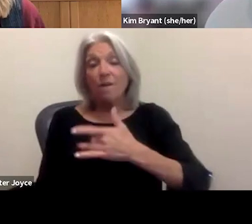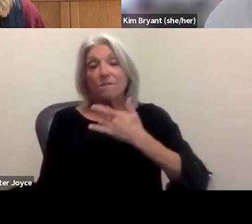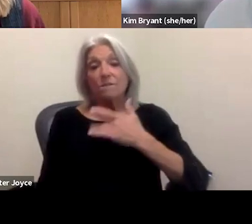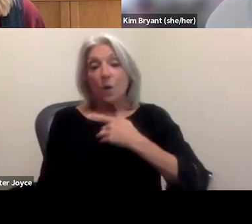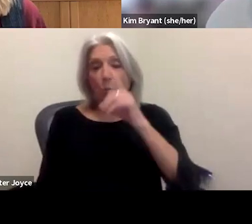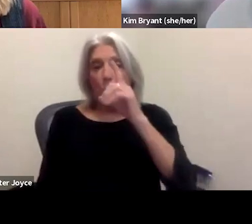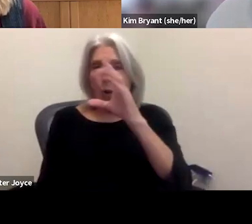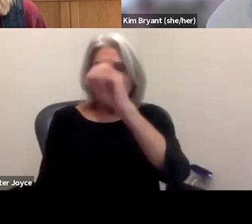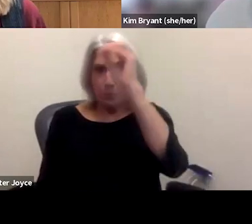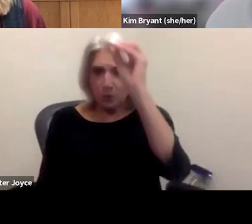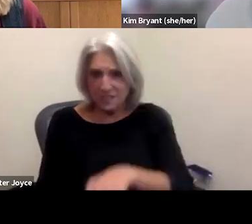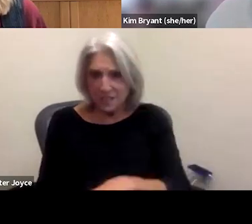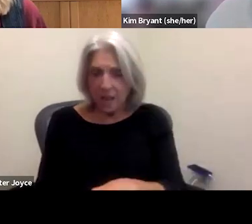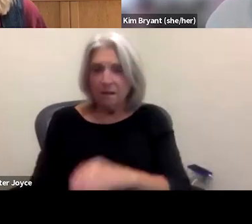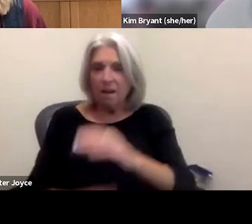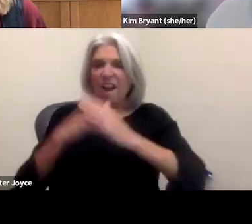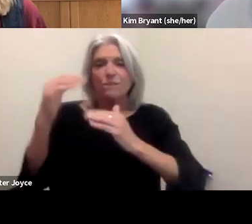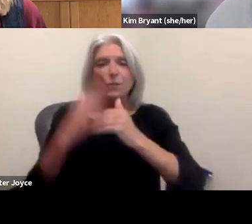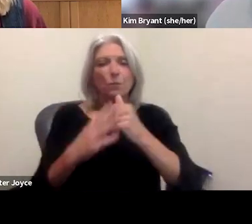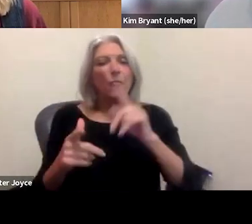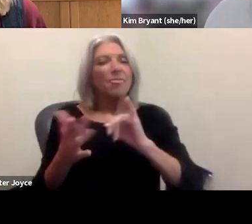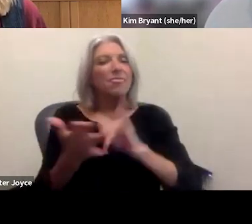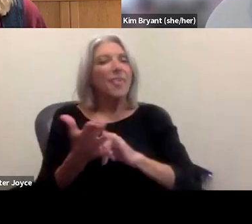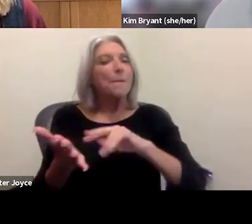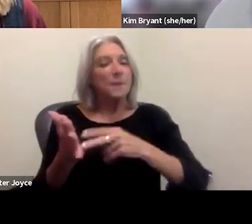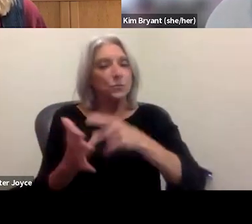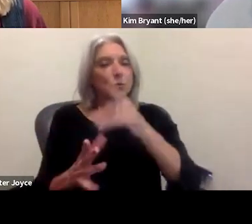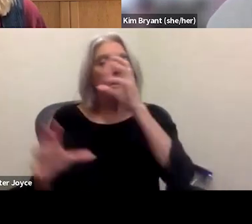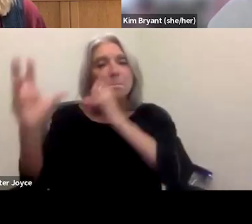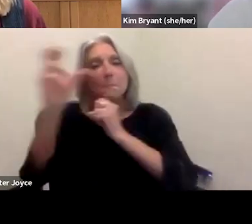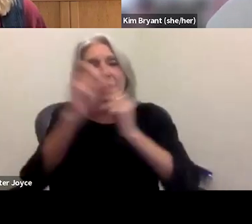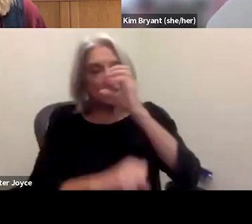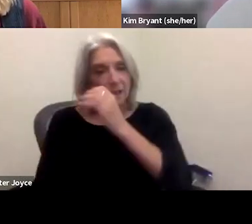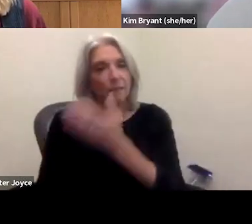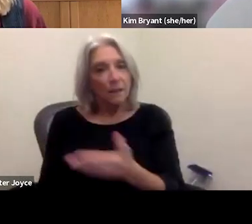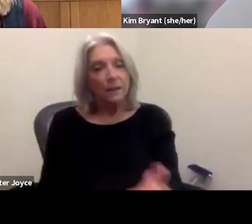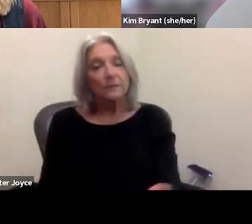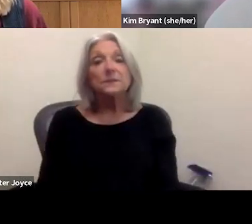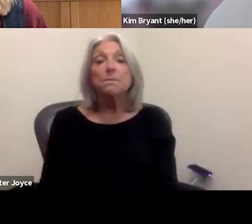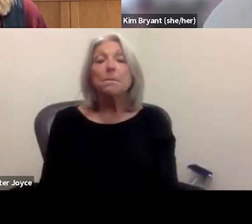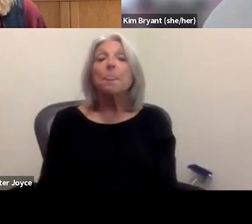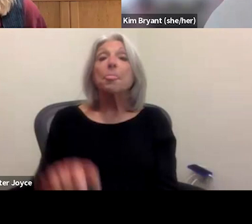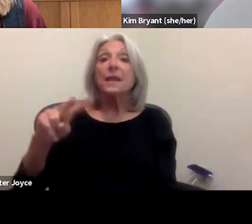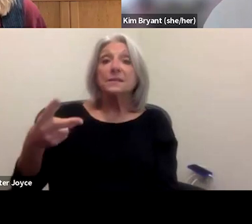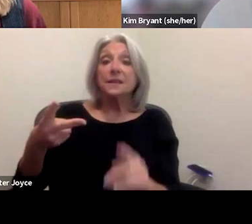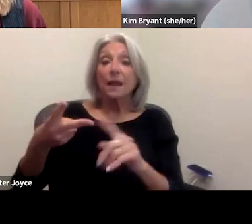then you're missing some information. The second area is to go specific and broad,